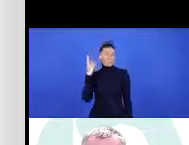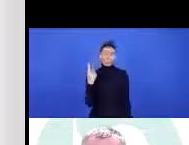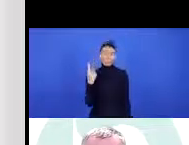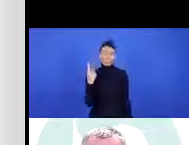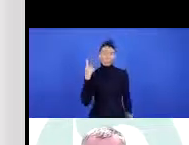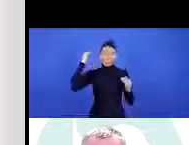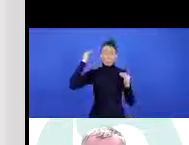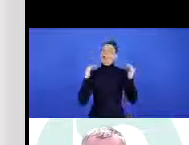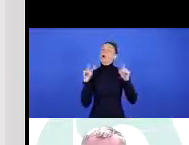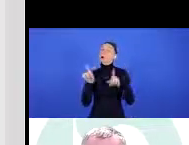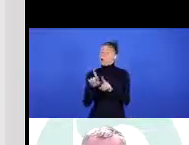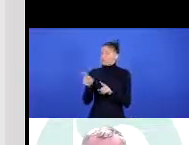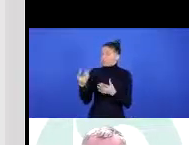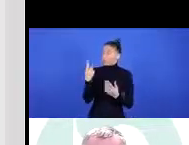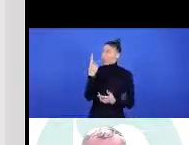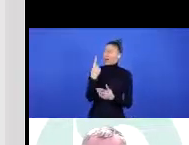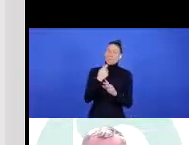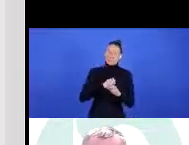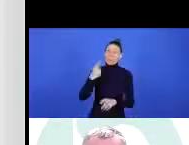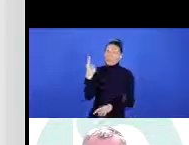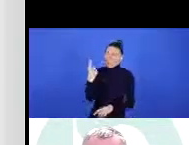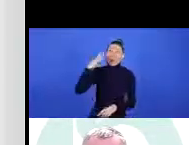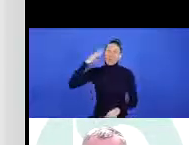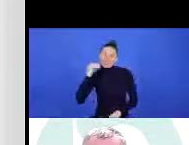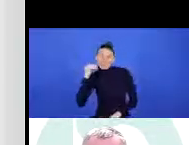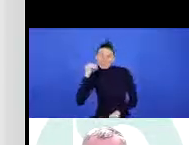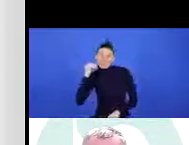of single sided deafness, asymmetric